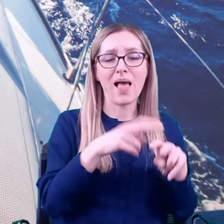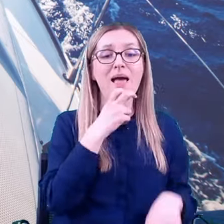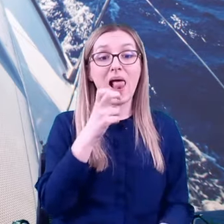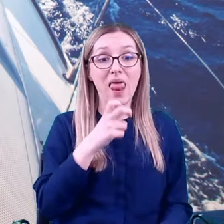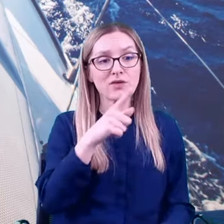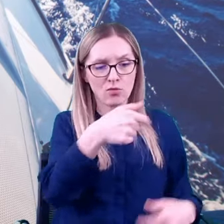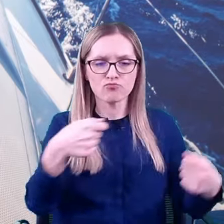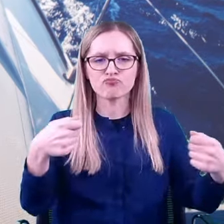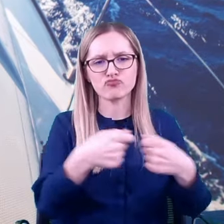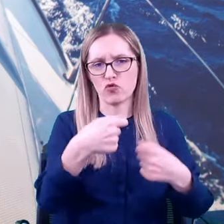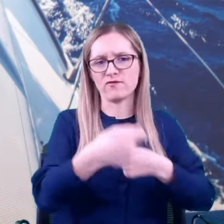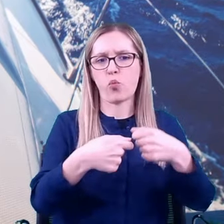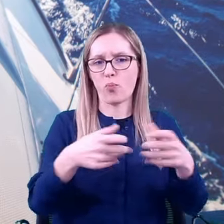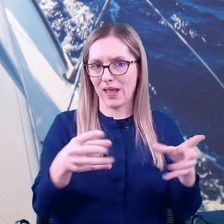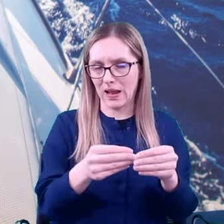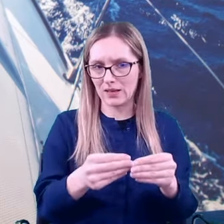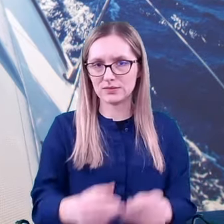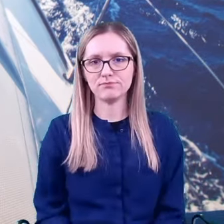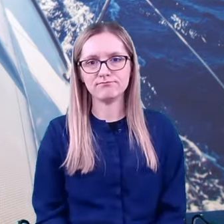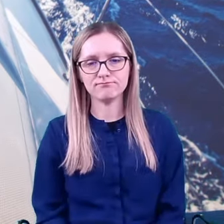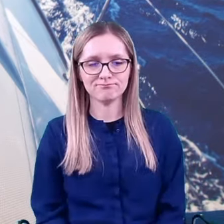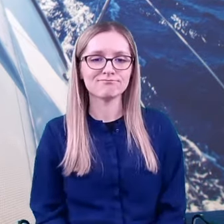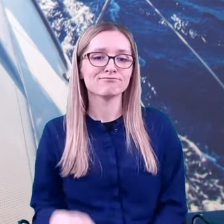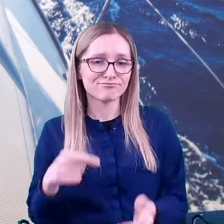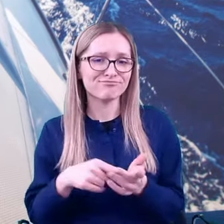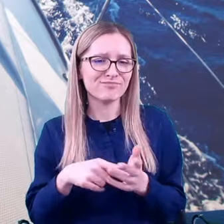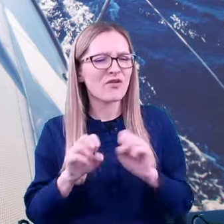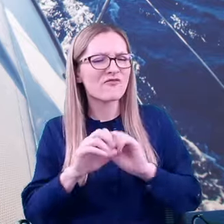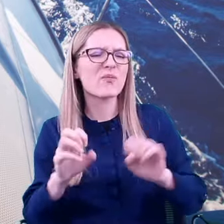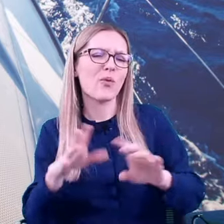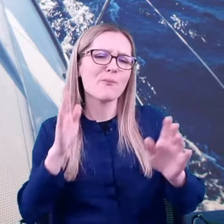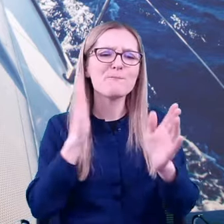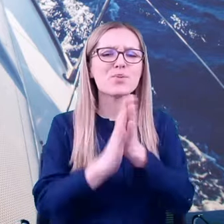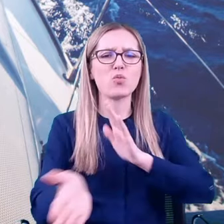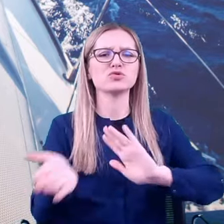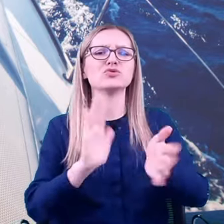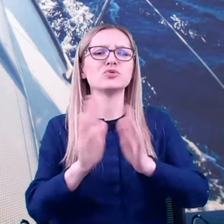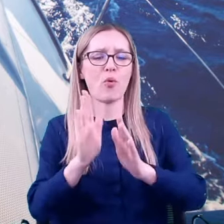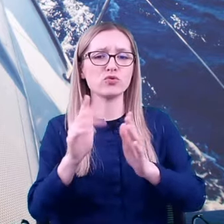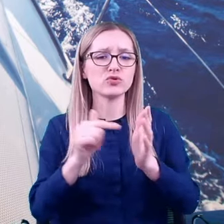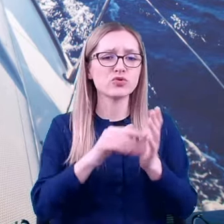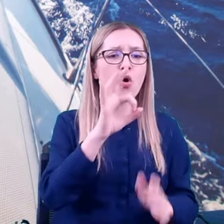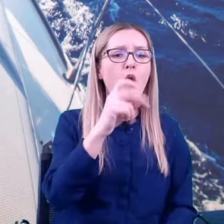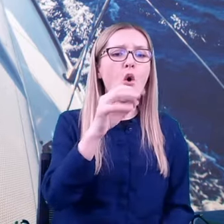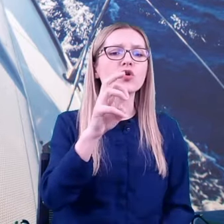If we were to explain what a fuel cell is, in simple terms, we’d say it is a reverse electrolysis.